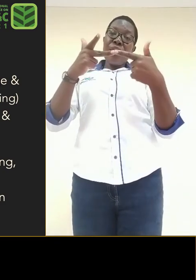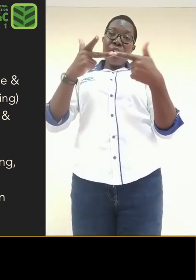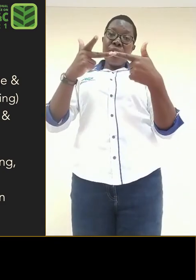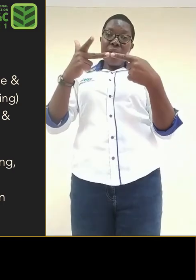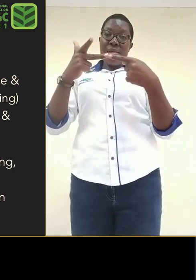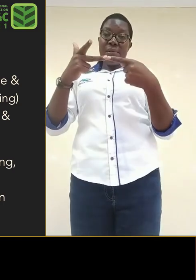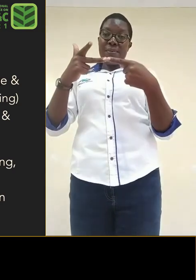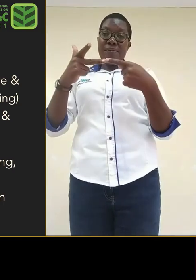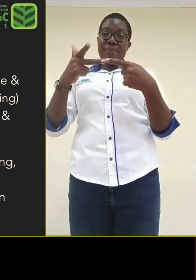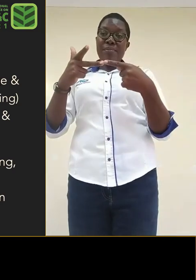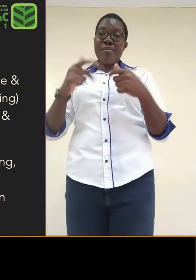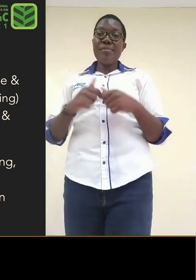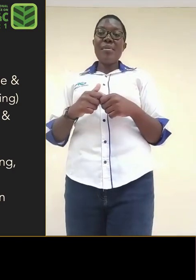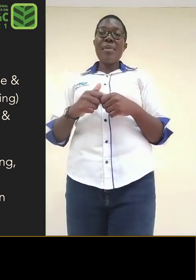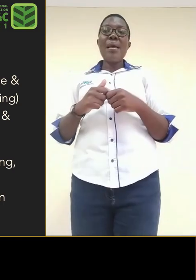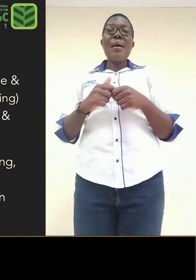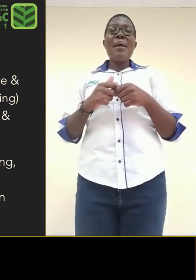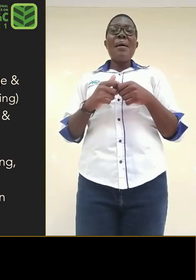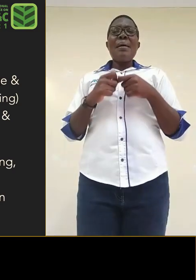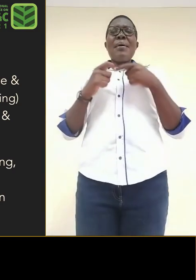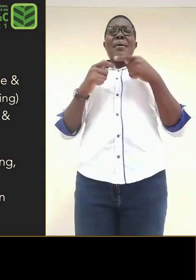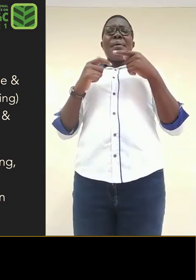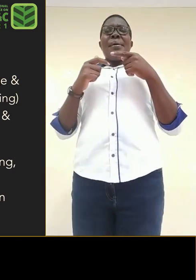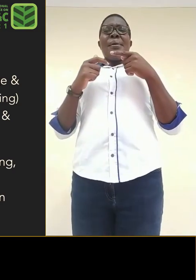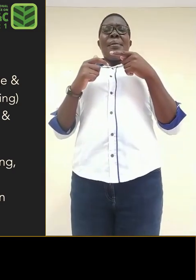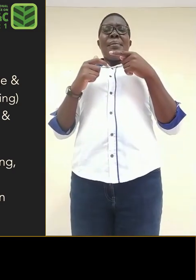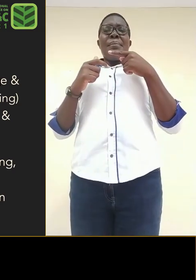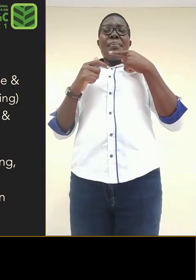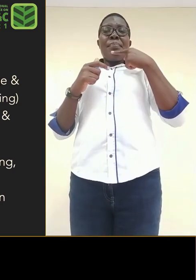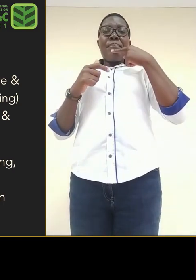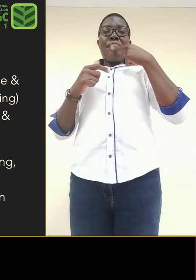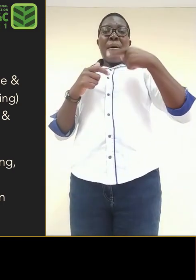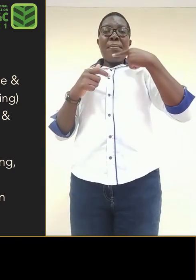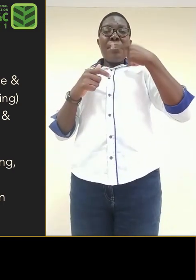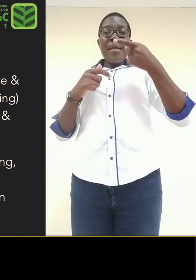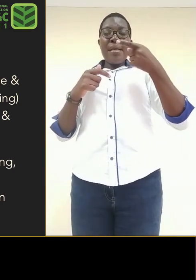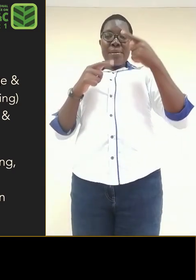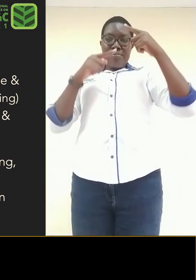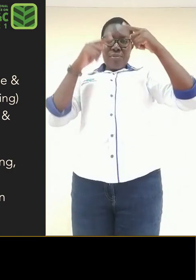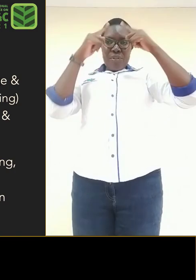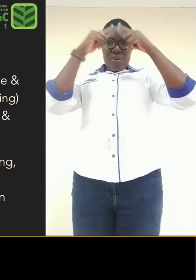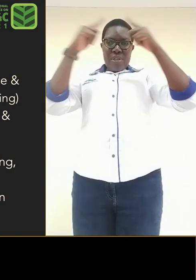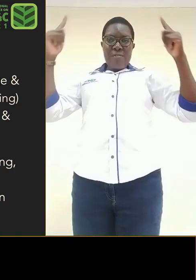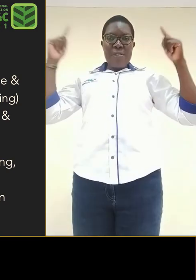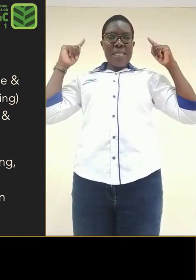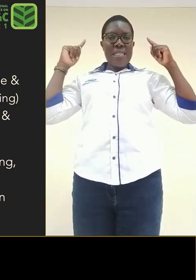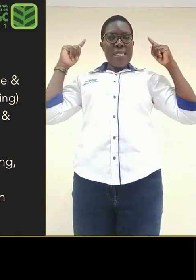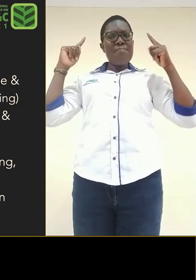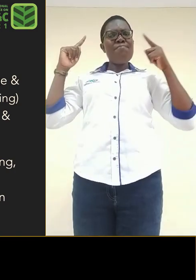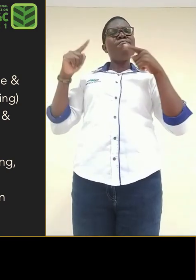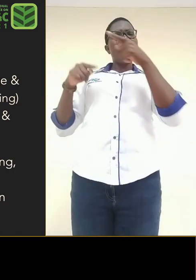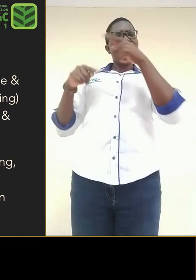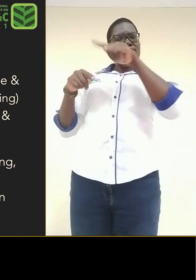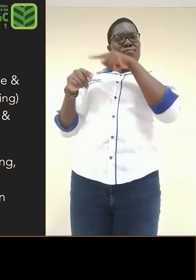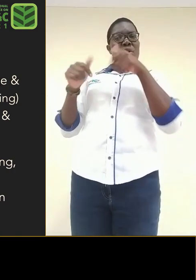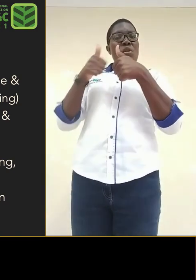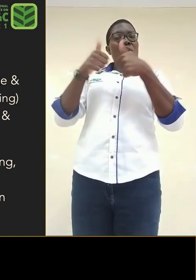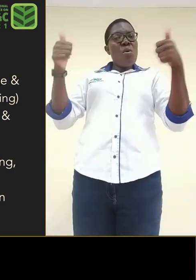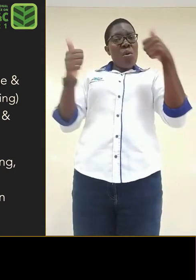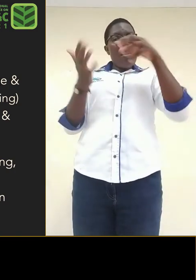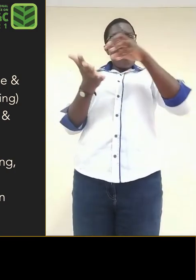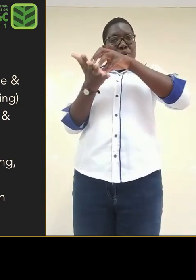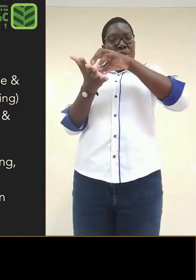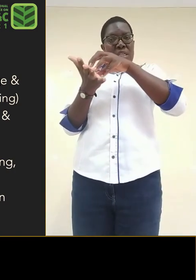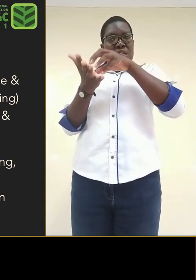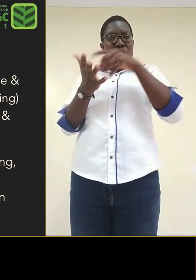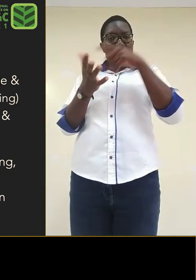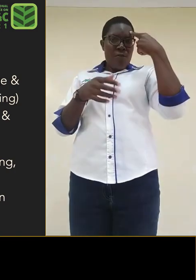And third, public universities are positioned well for training and long-term maintenance of KSL materials...